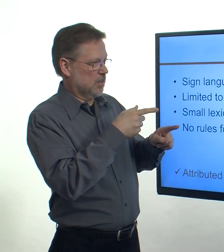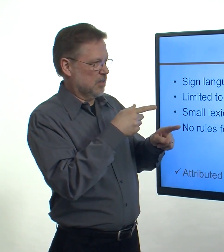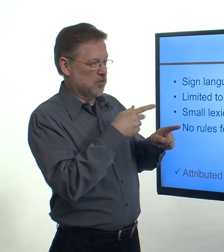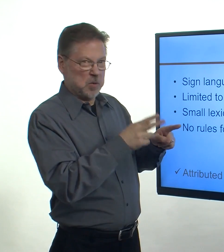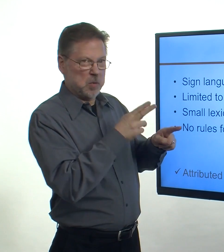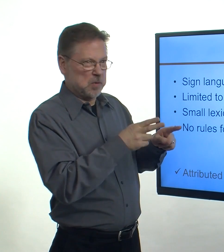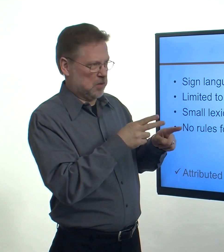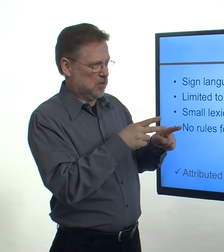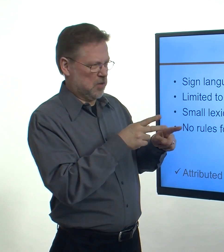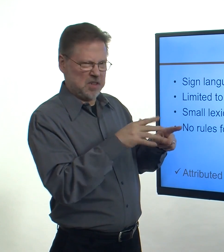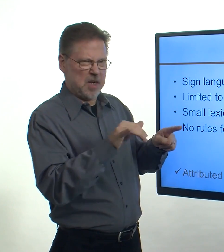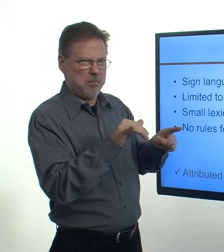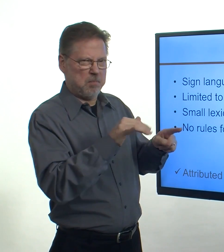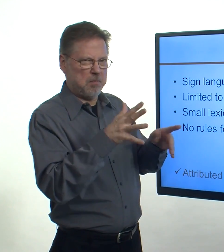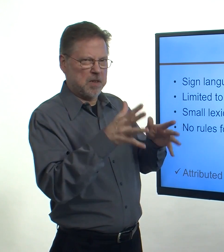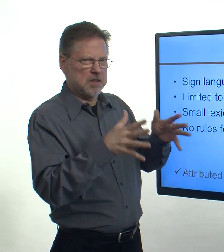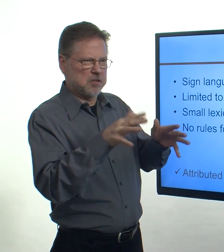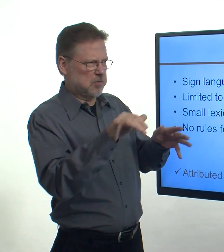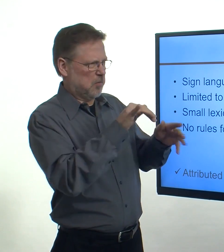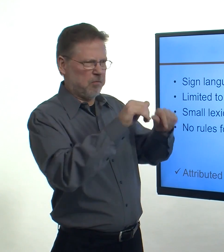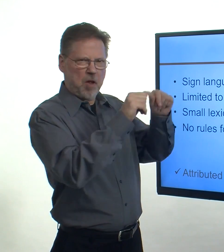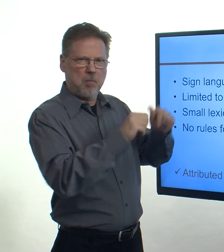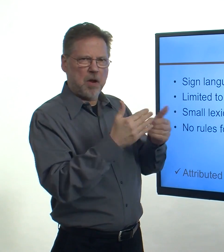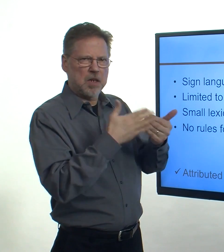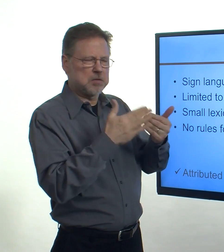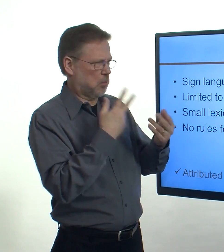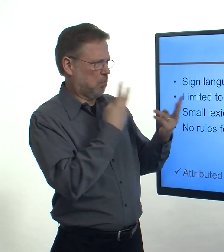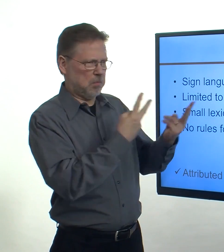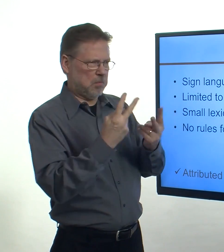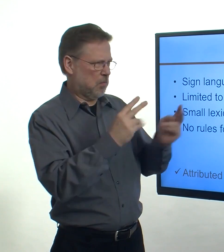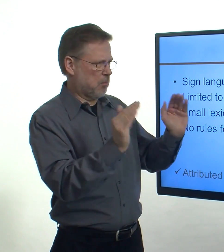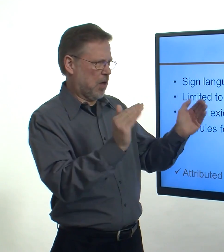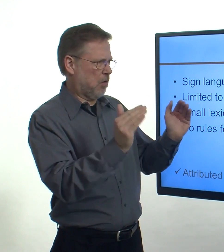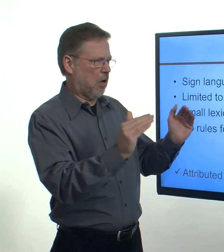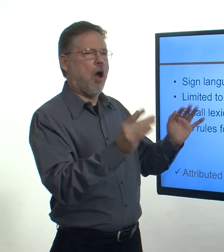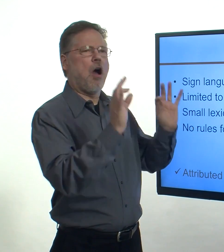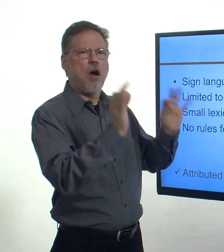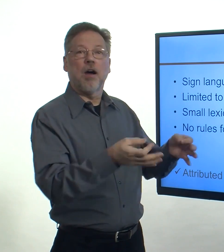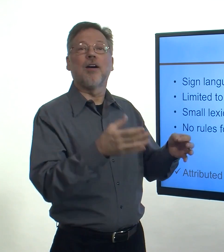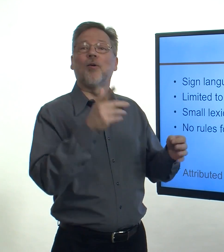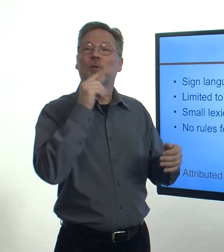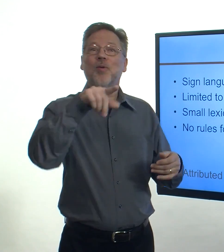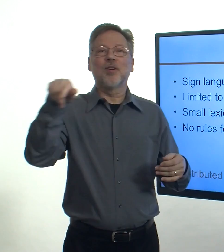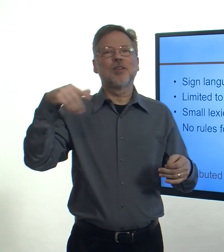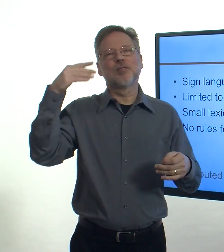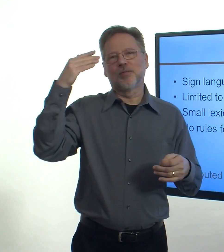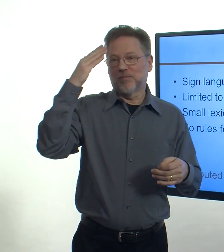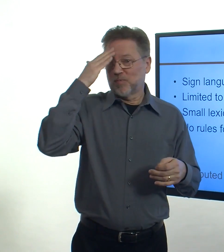While signs, some of which use the same forms as gestures, seem to represent their real-world referents.